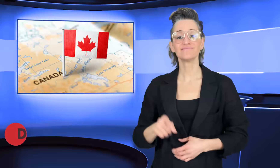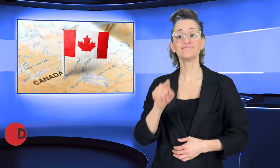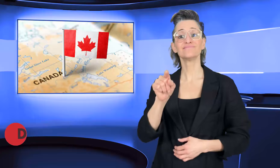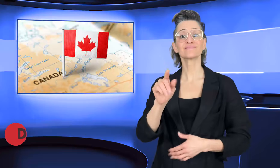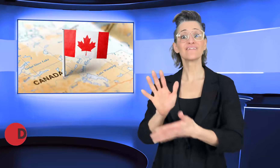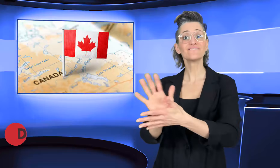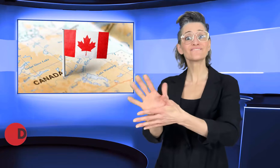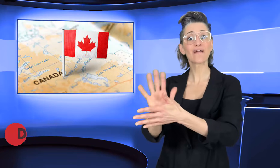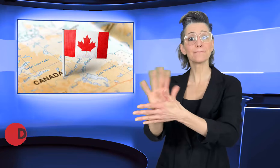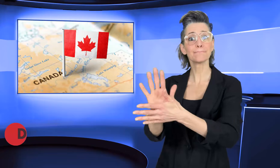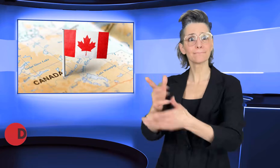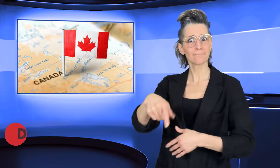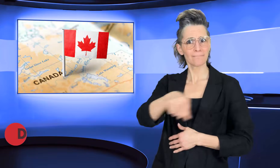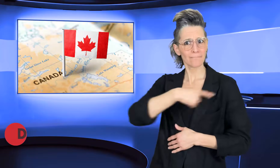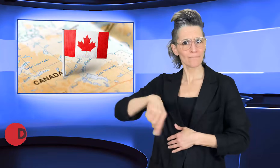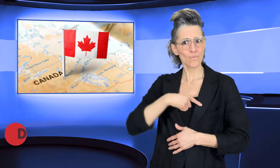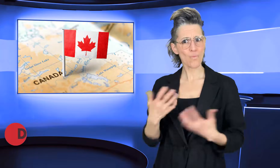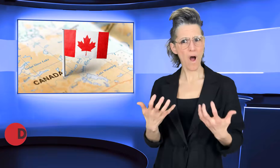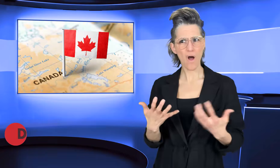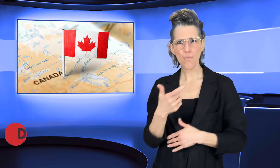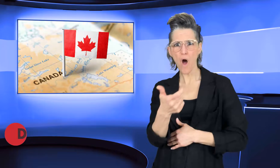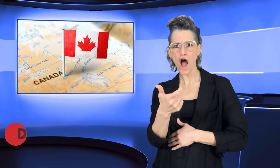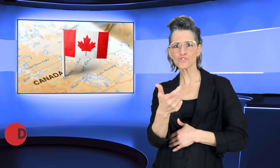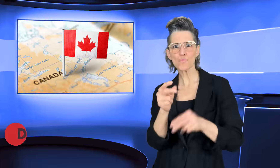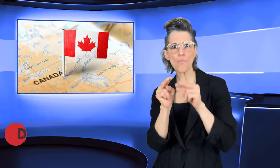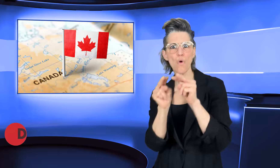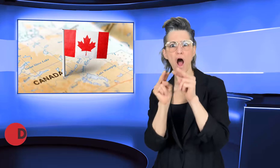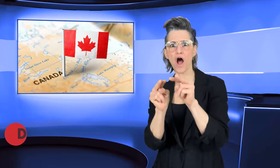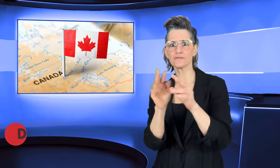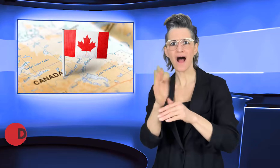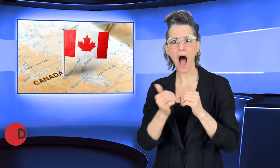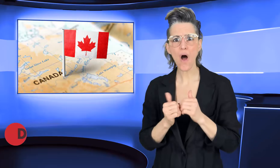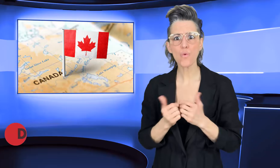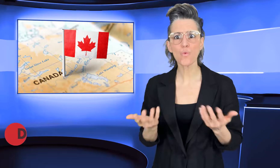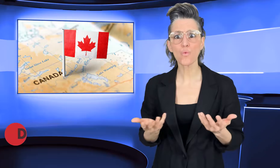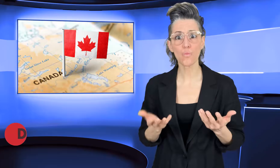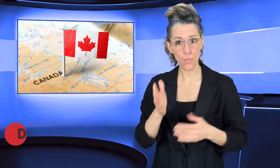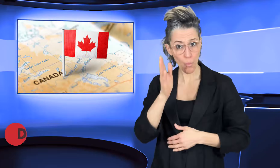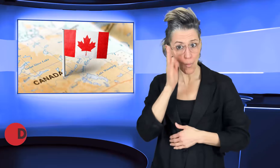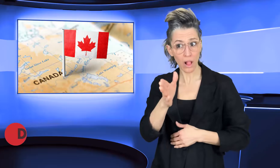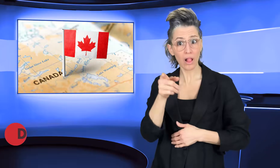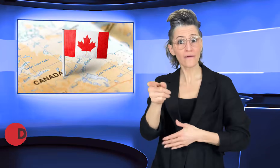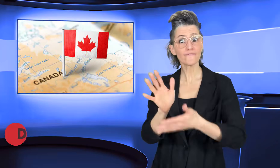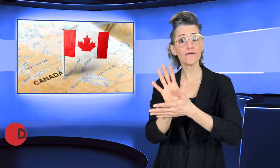How can we see the film, will it be shown in